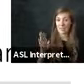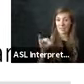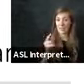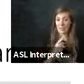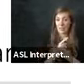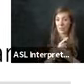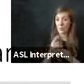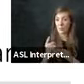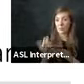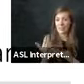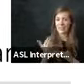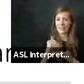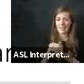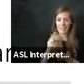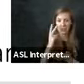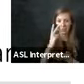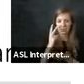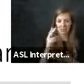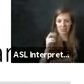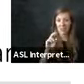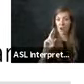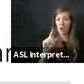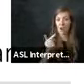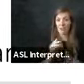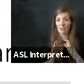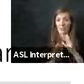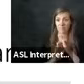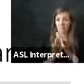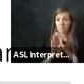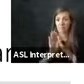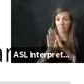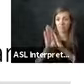Again, you can see this August search that we saw countywide